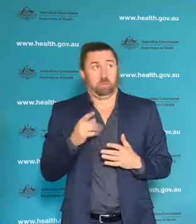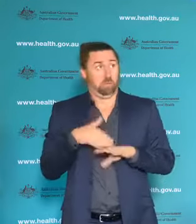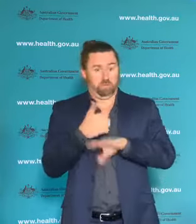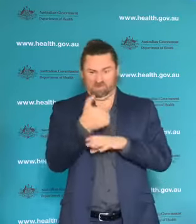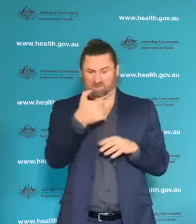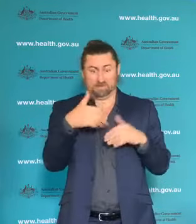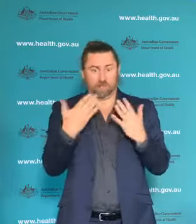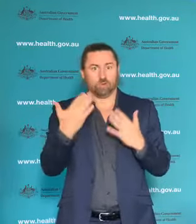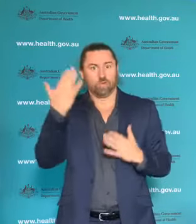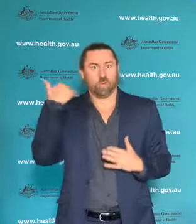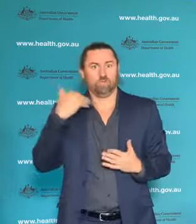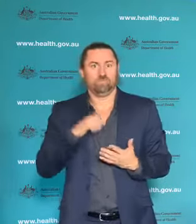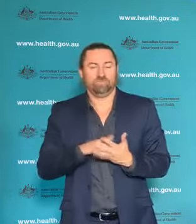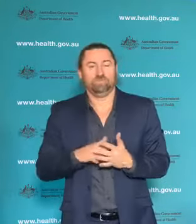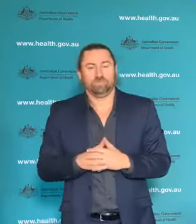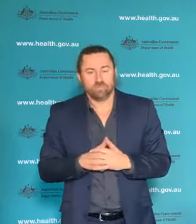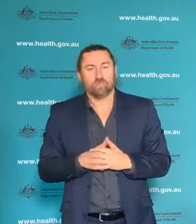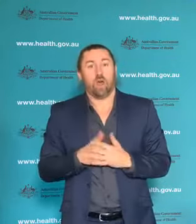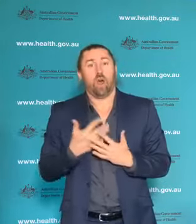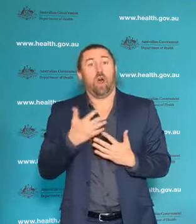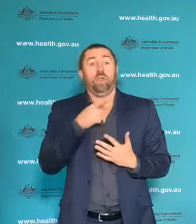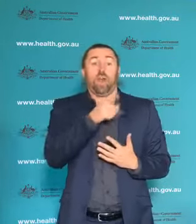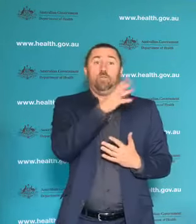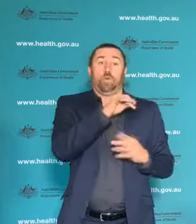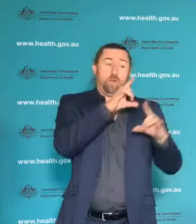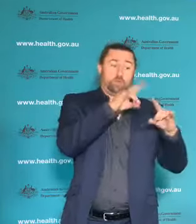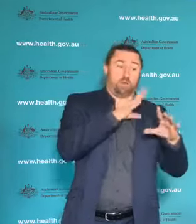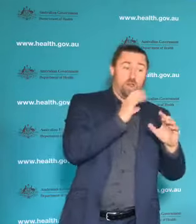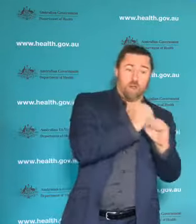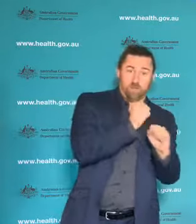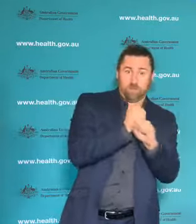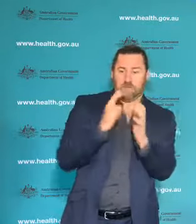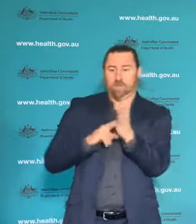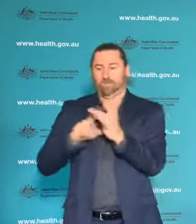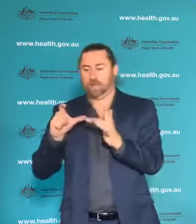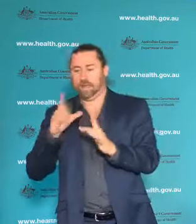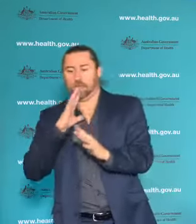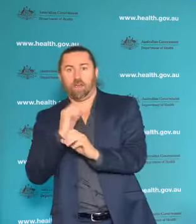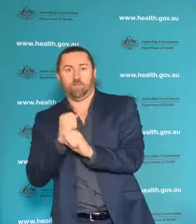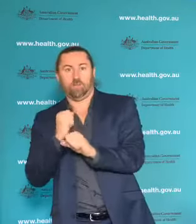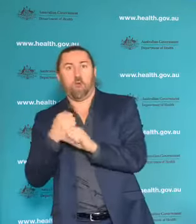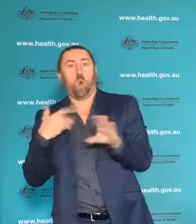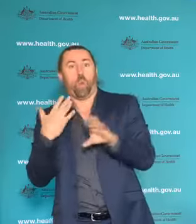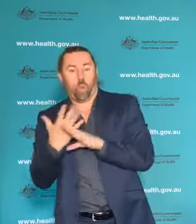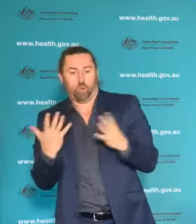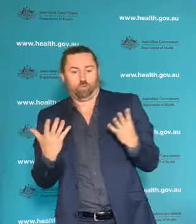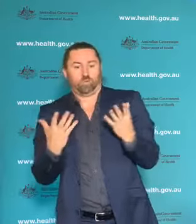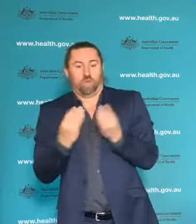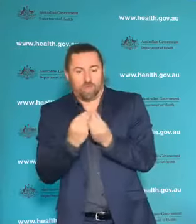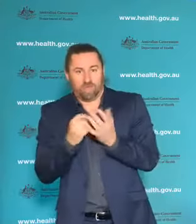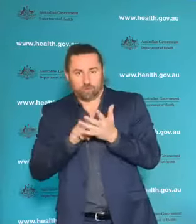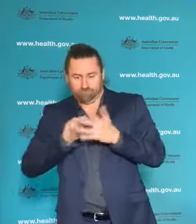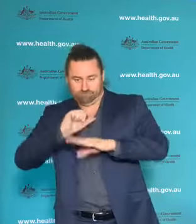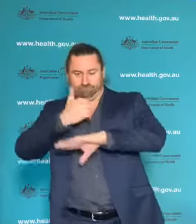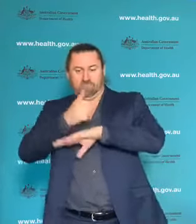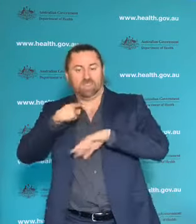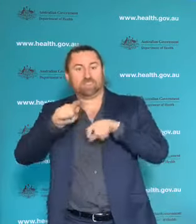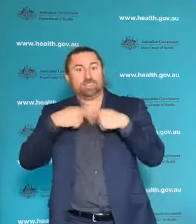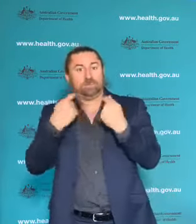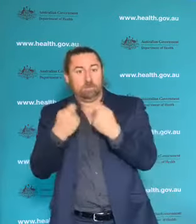joint endeavour between the Australian Government and the Victorian Government working closely with many other organizations